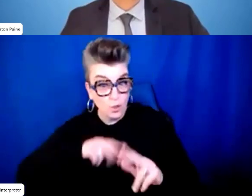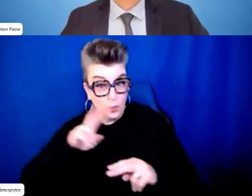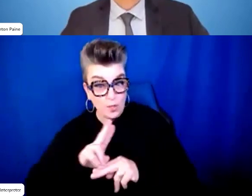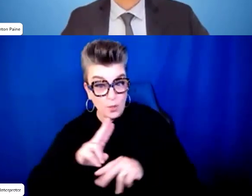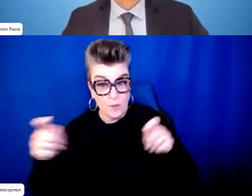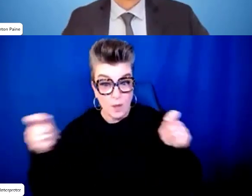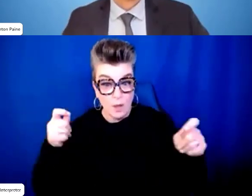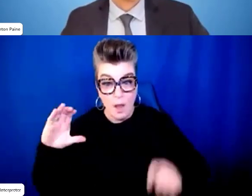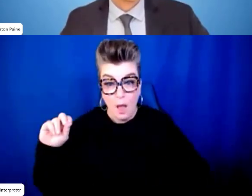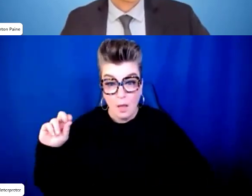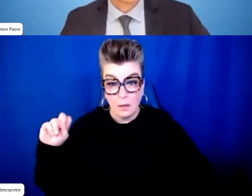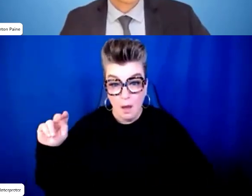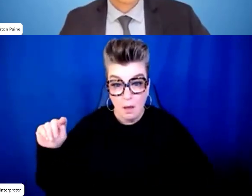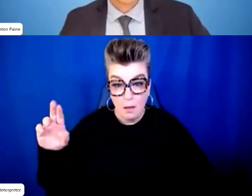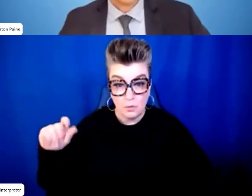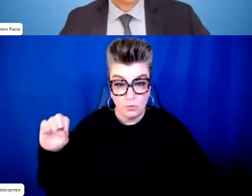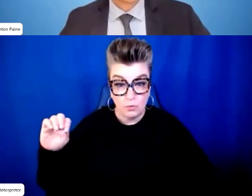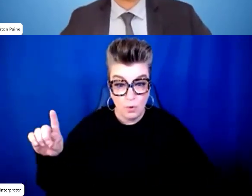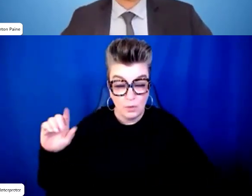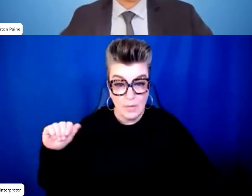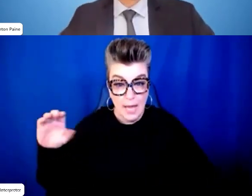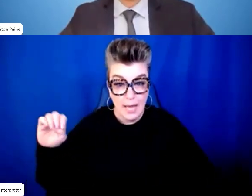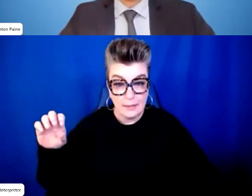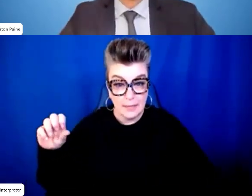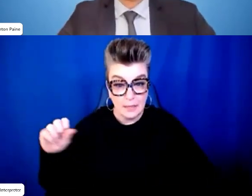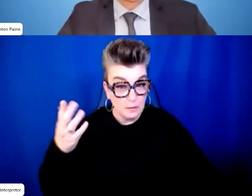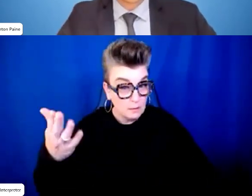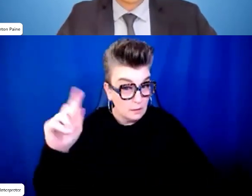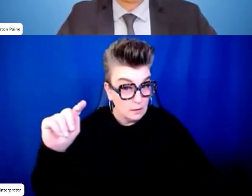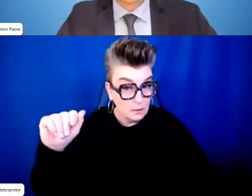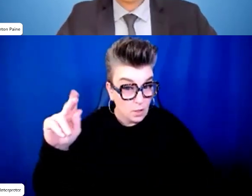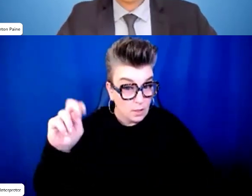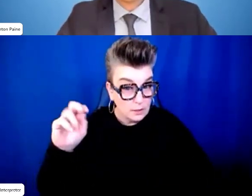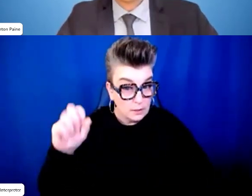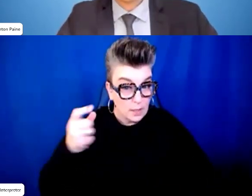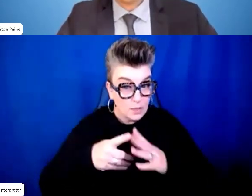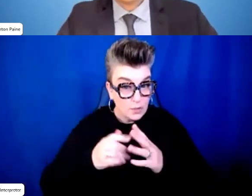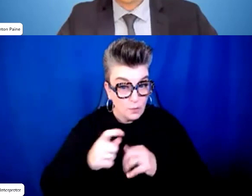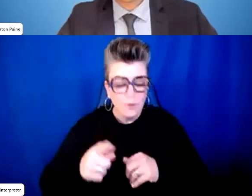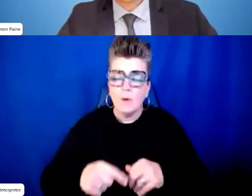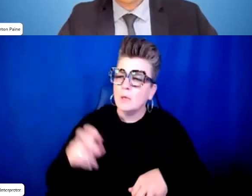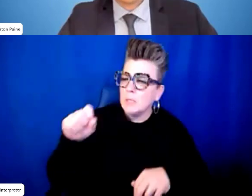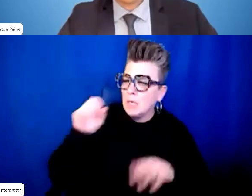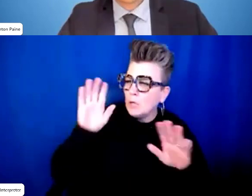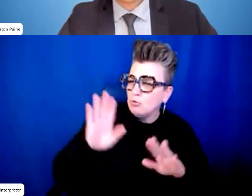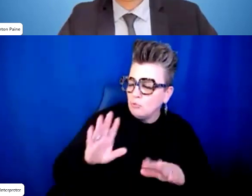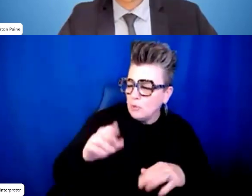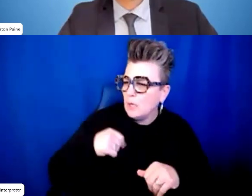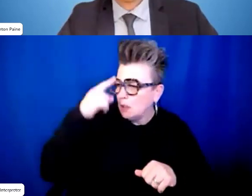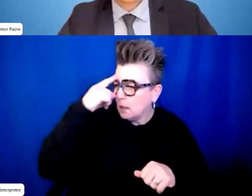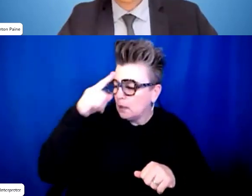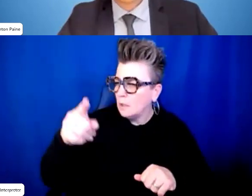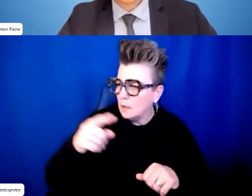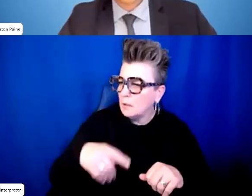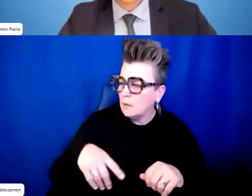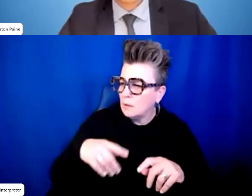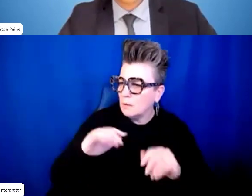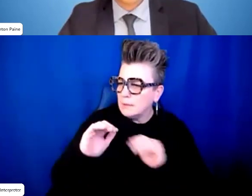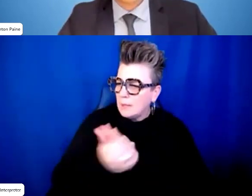Taunton, can we start with you? Taunton Paine: Yeah, great. So I think in the supplemental information,